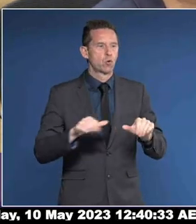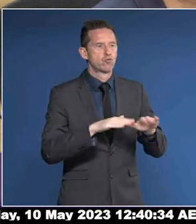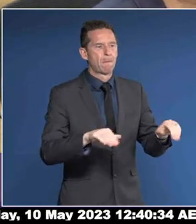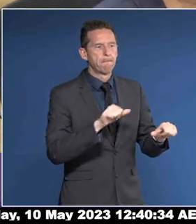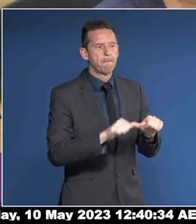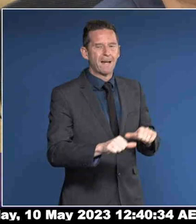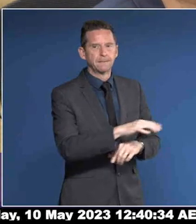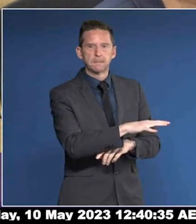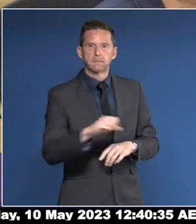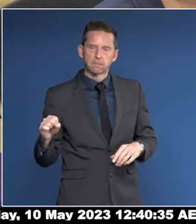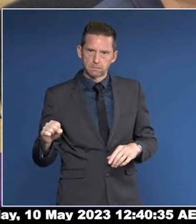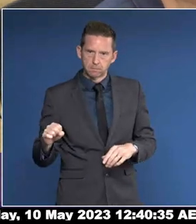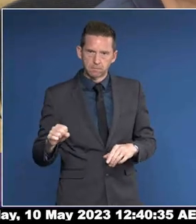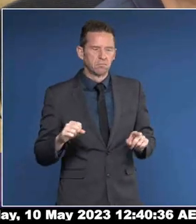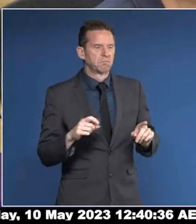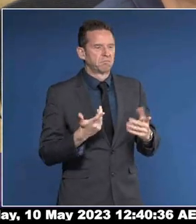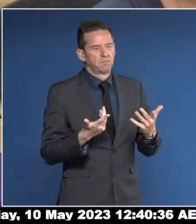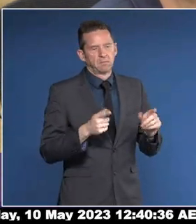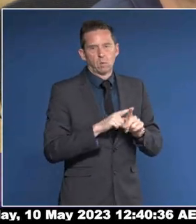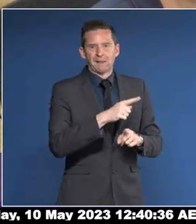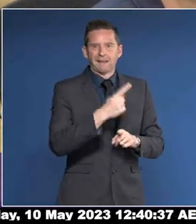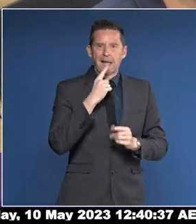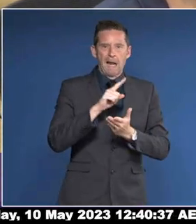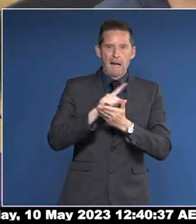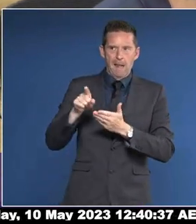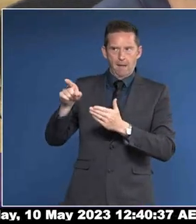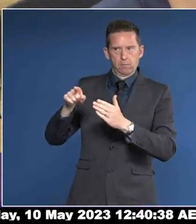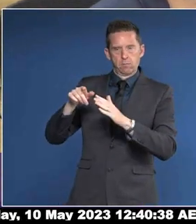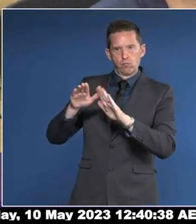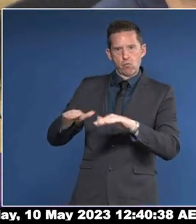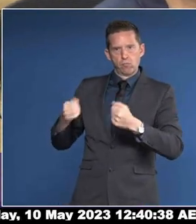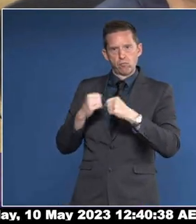as you say, for whatever purpose comes later, an assessment by SCAN or whatever